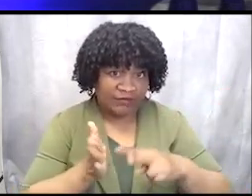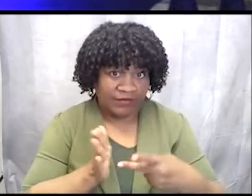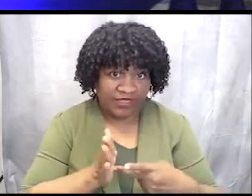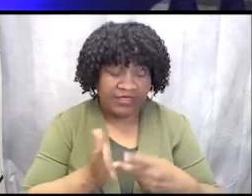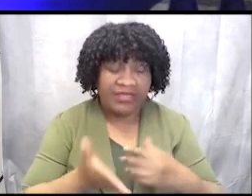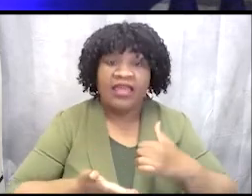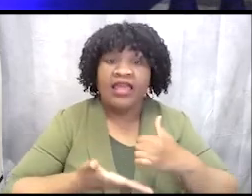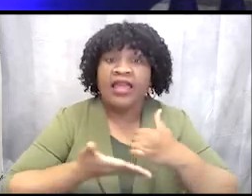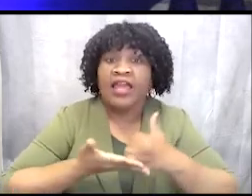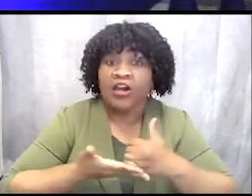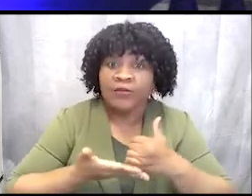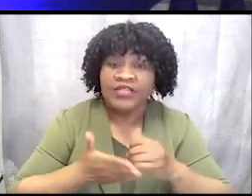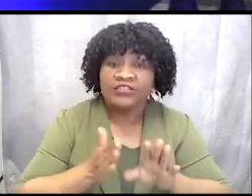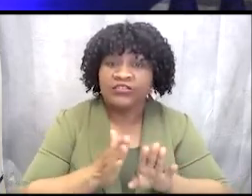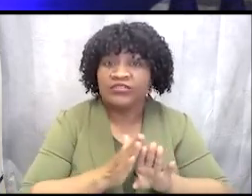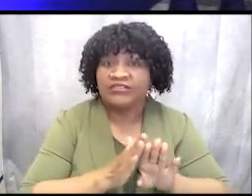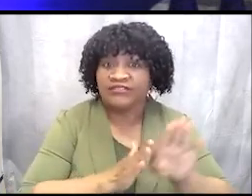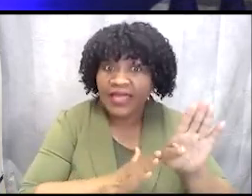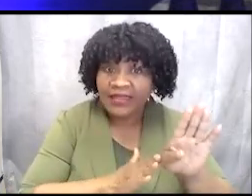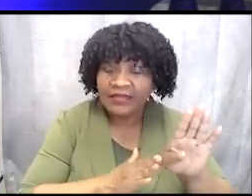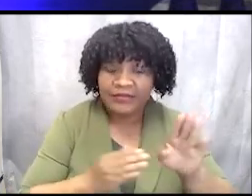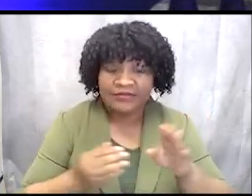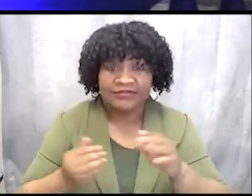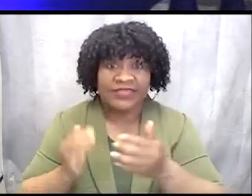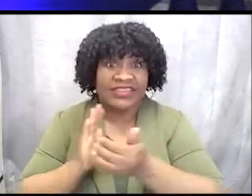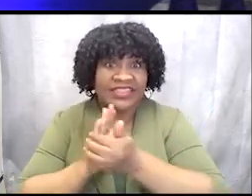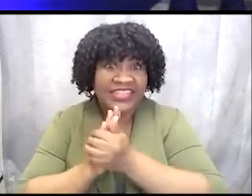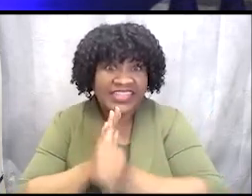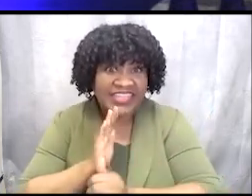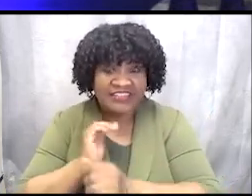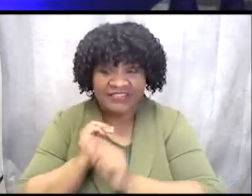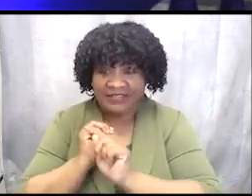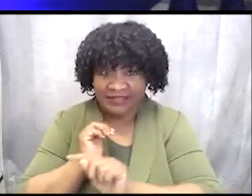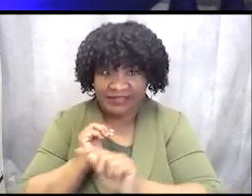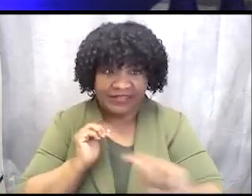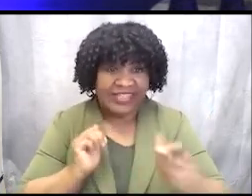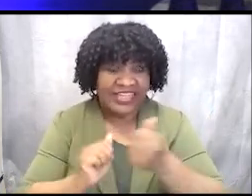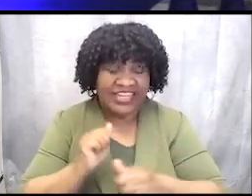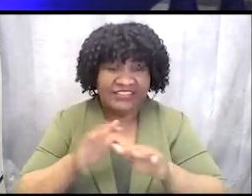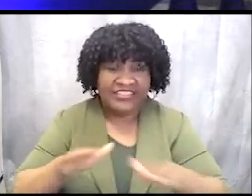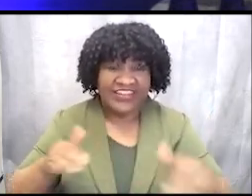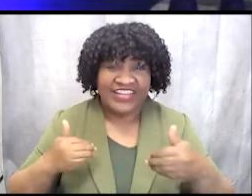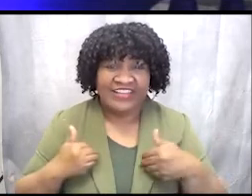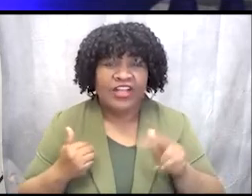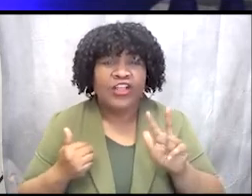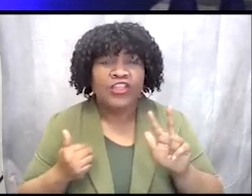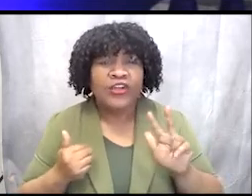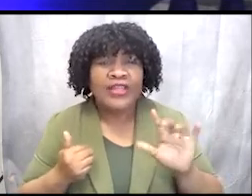and helping to develop the gifts that every child has. We have a $38 billion budget.